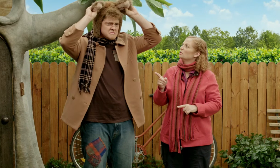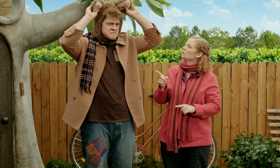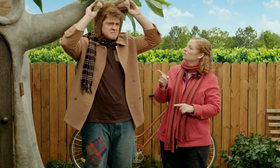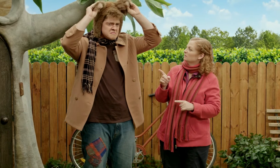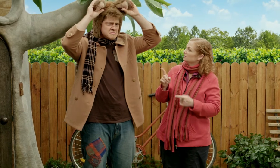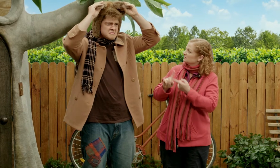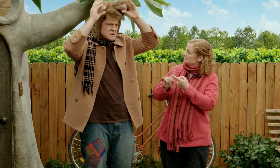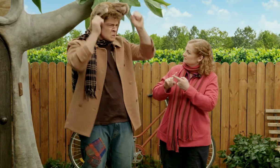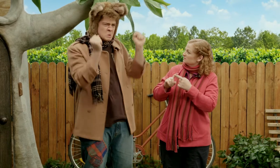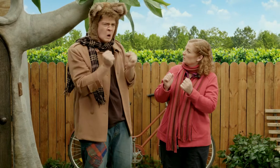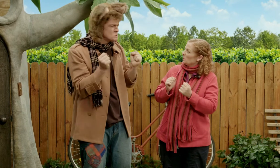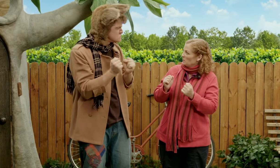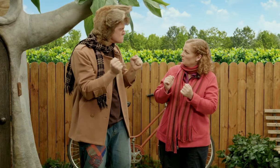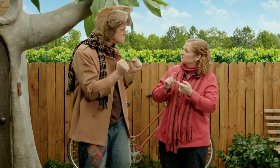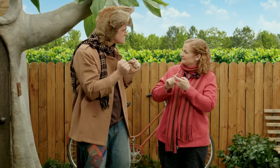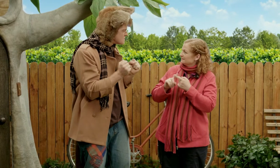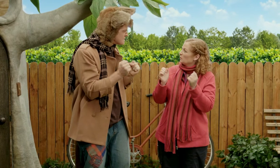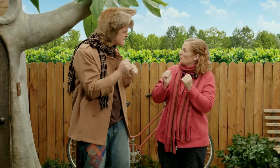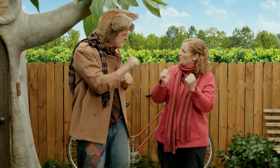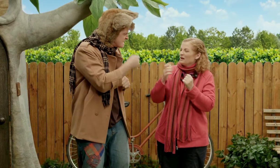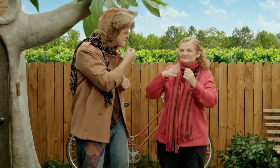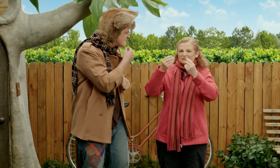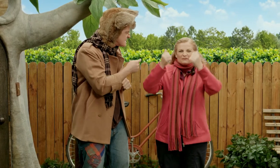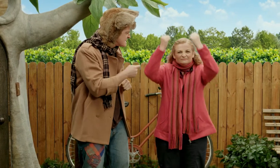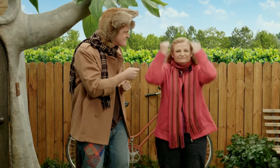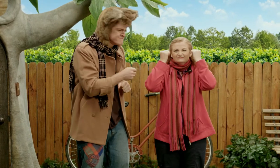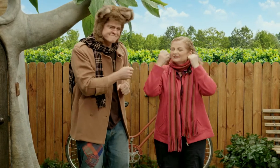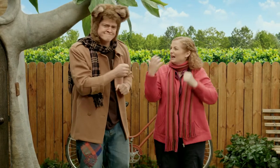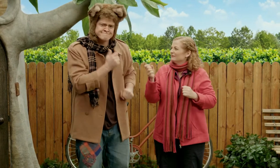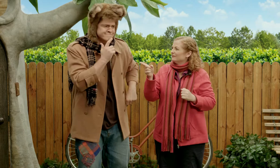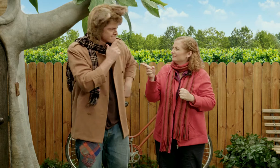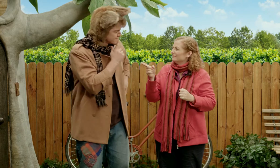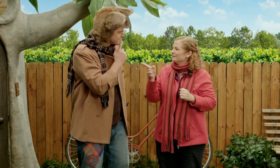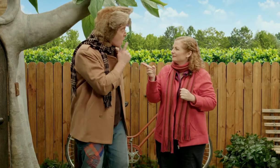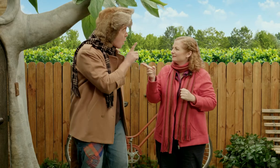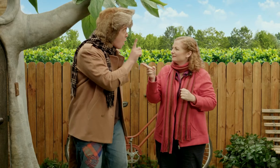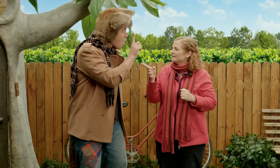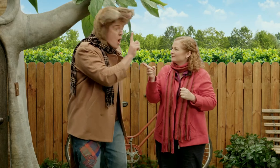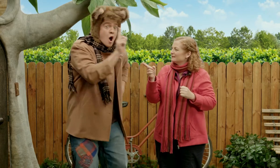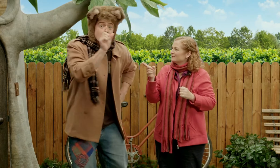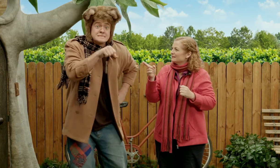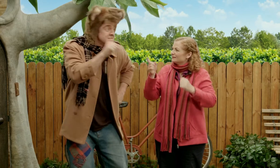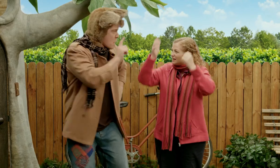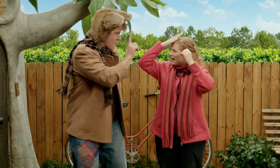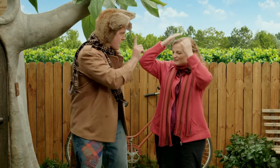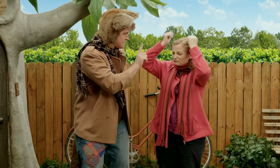ah, my ears are a bit cold. Have you got a hat or something you could wear, Possum? Something to cover your head?